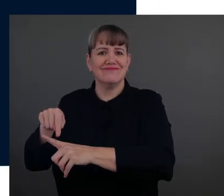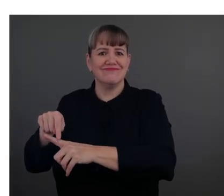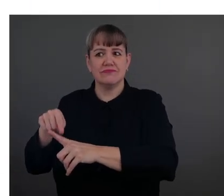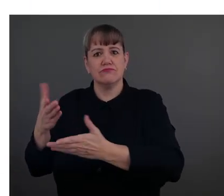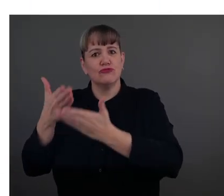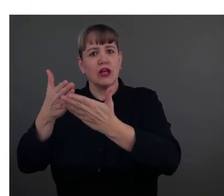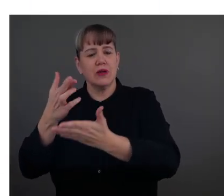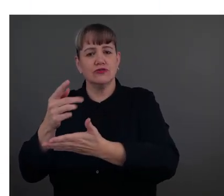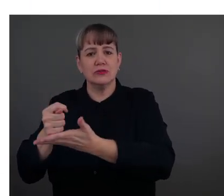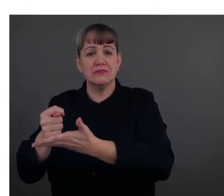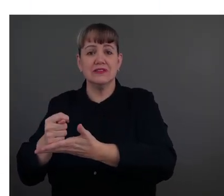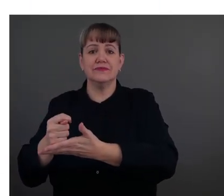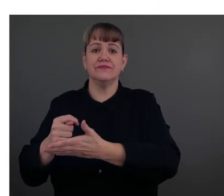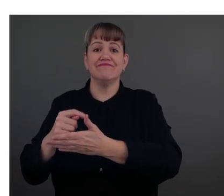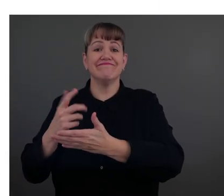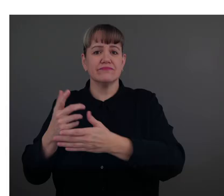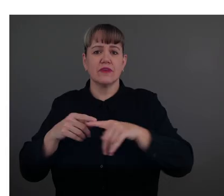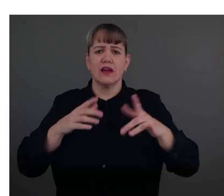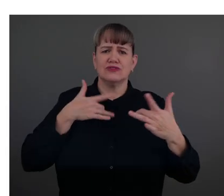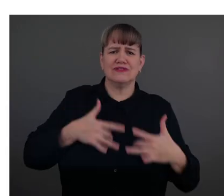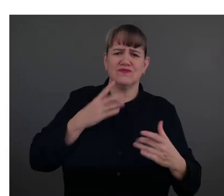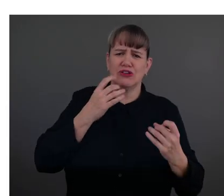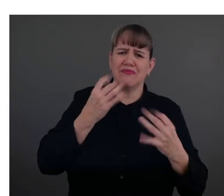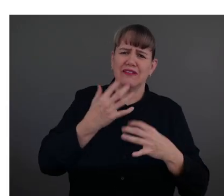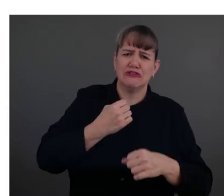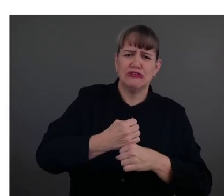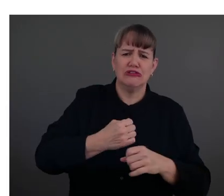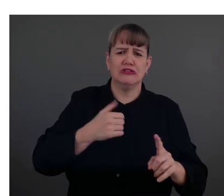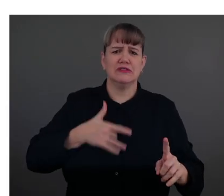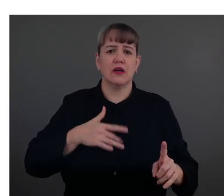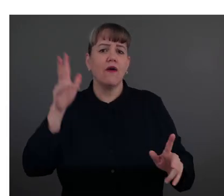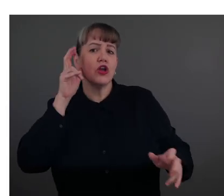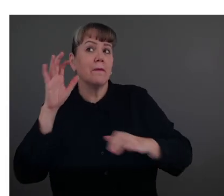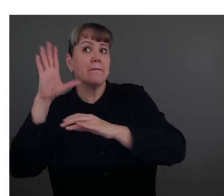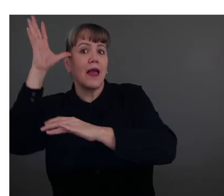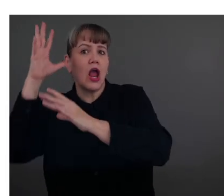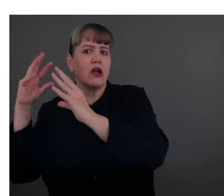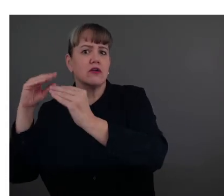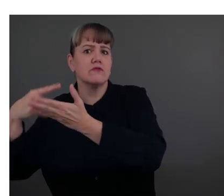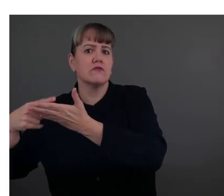Your friend has ADHD? I can tell you he had a stressed early few years. Overhearing, parents arguing. It seems to manifest itself in children